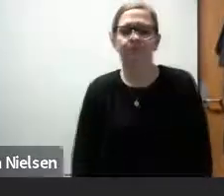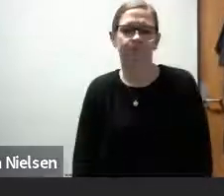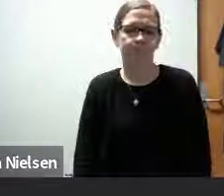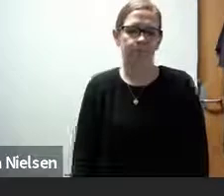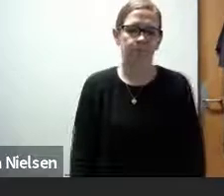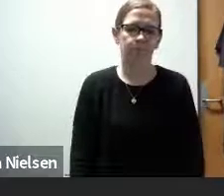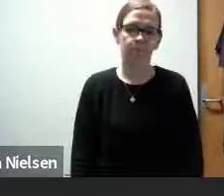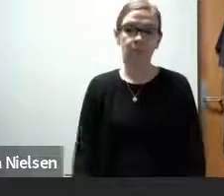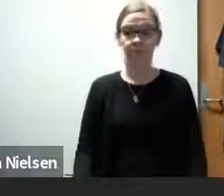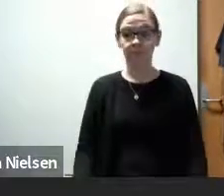Any questions about that.